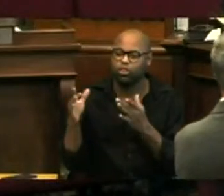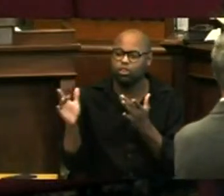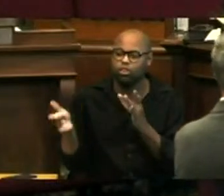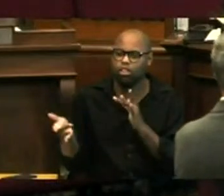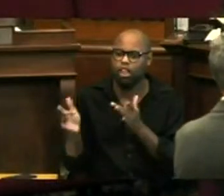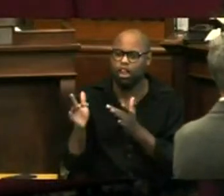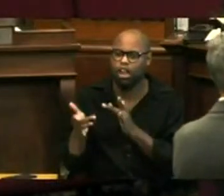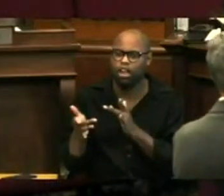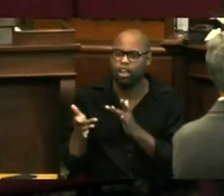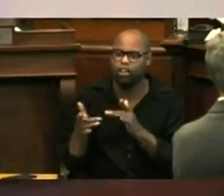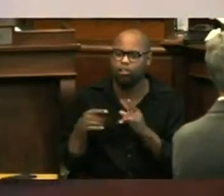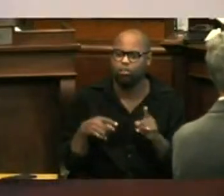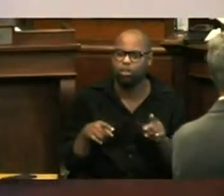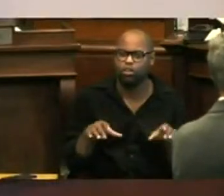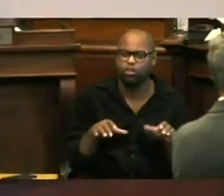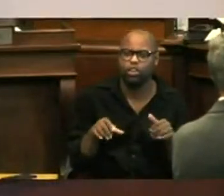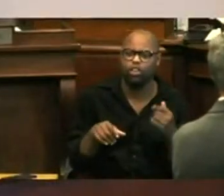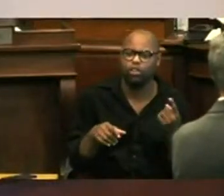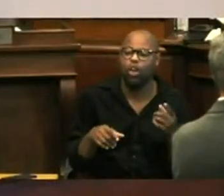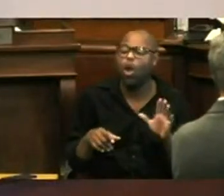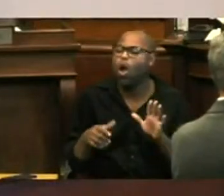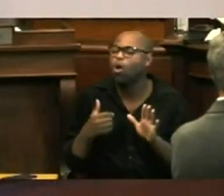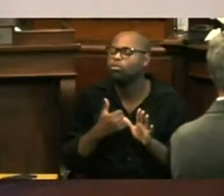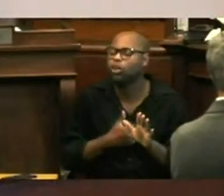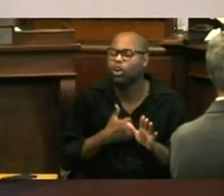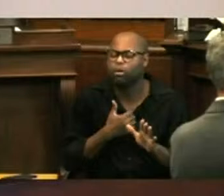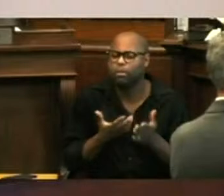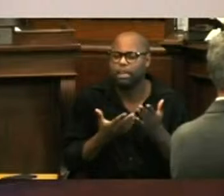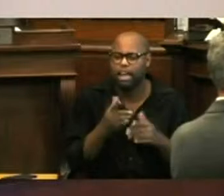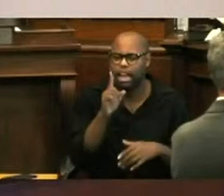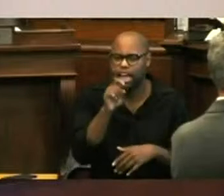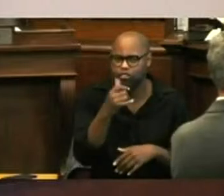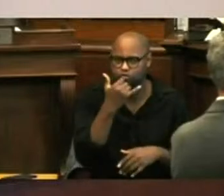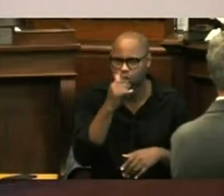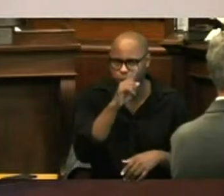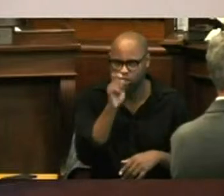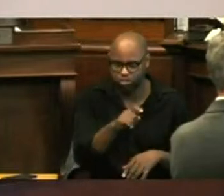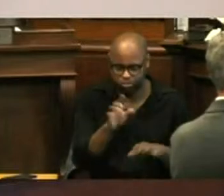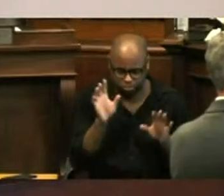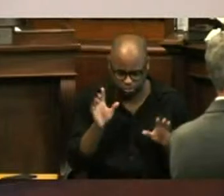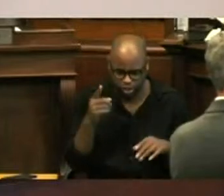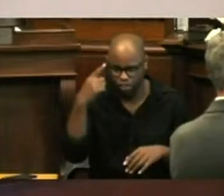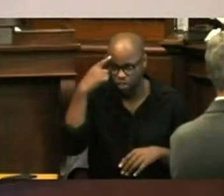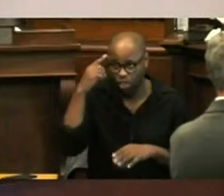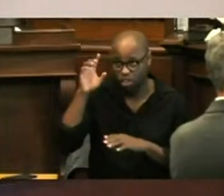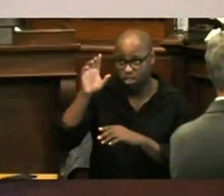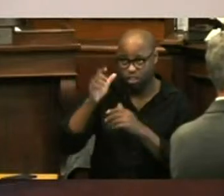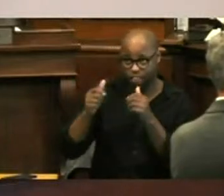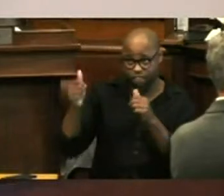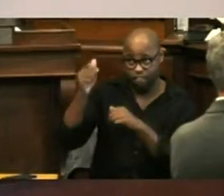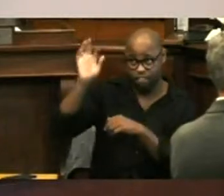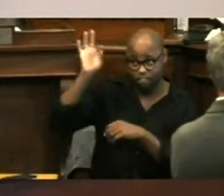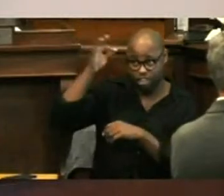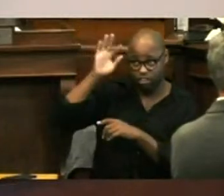one reservoir online while I'm doing the other one. Oh, I'm sorry, I maybe I asked the